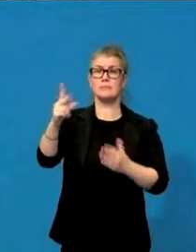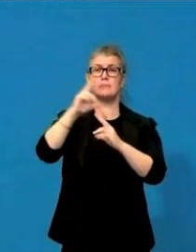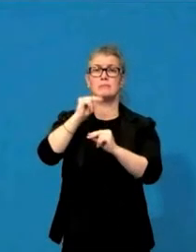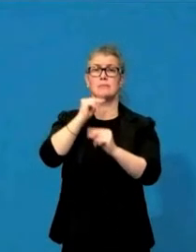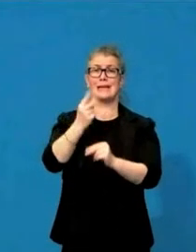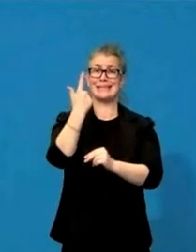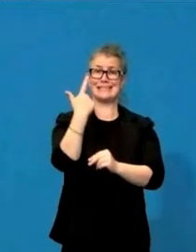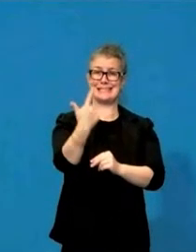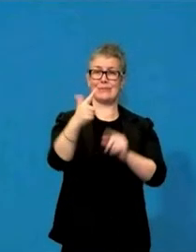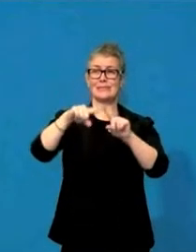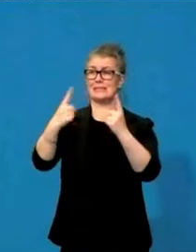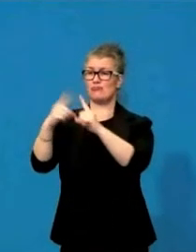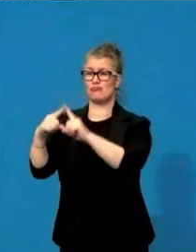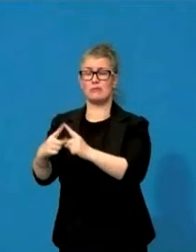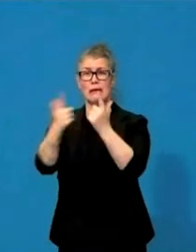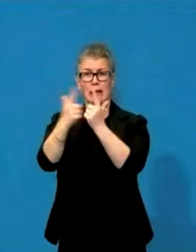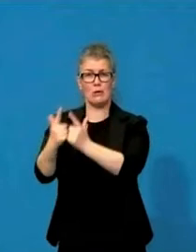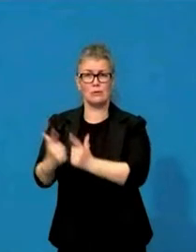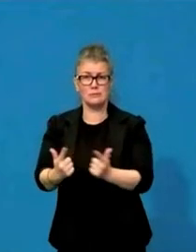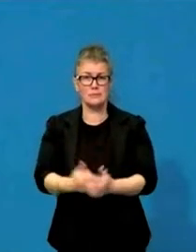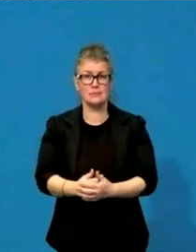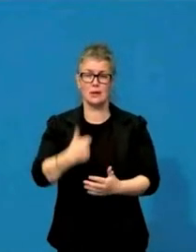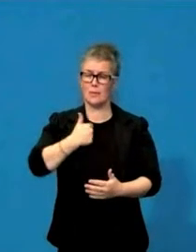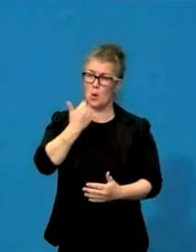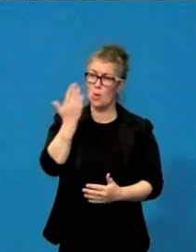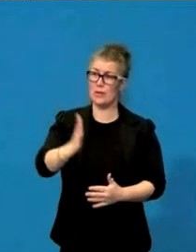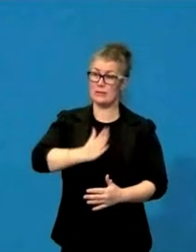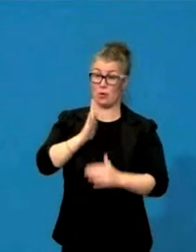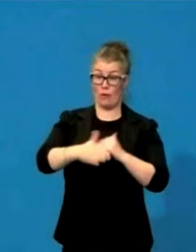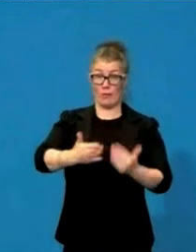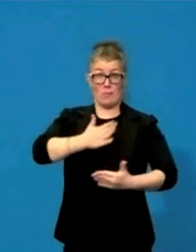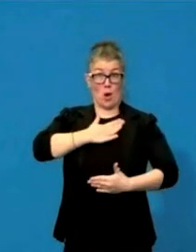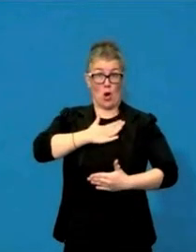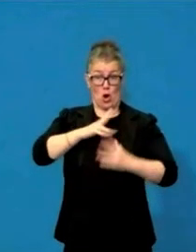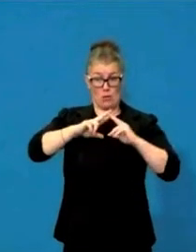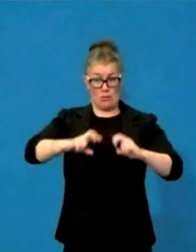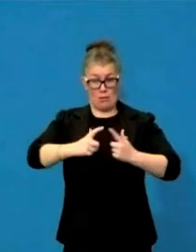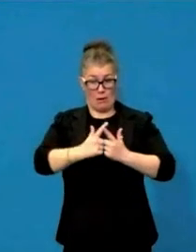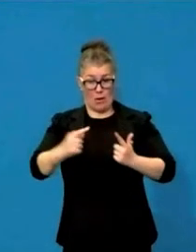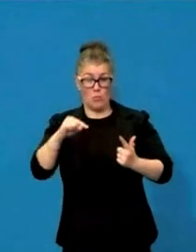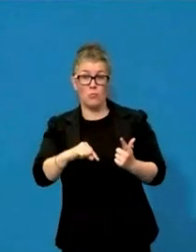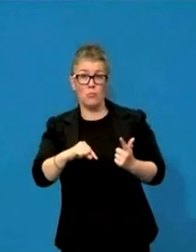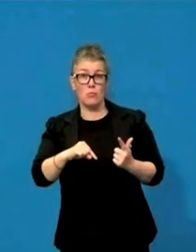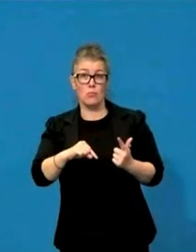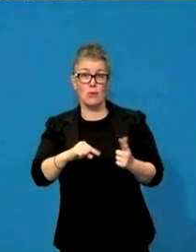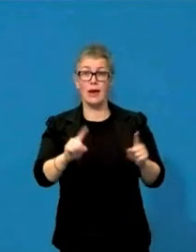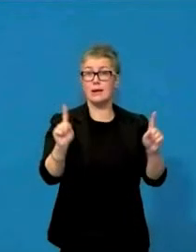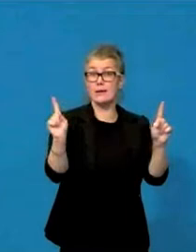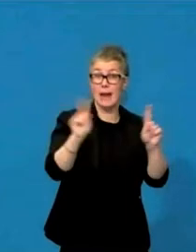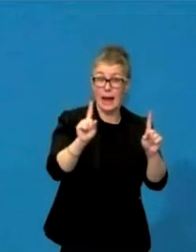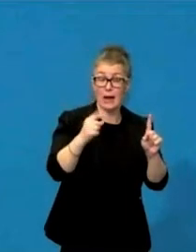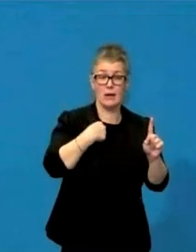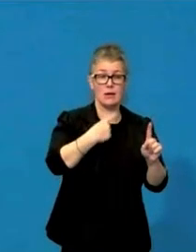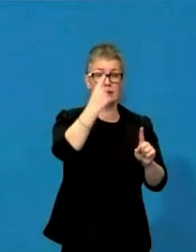So, my interest has always been in my own language and, currently, I am - I coordinate